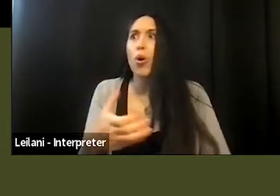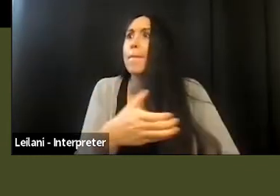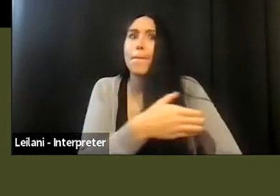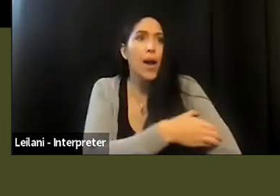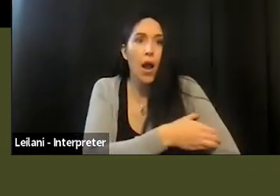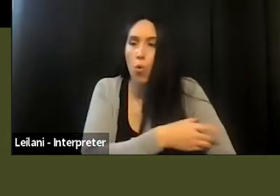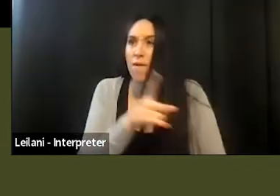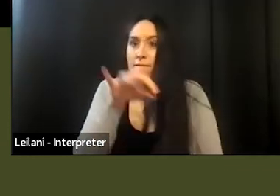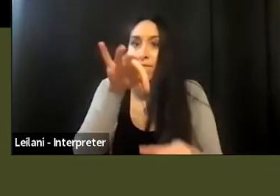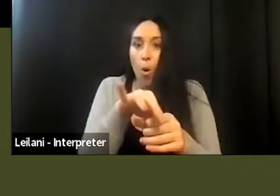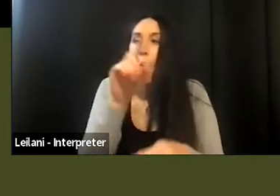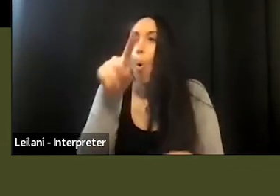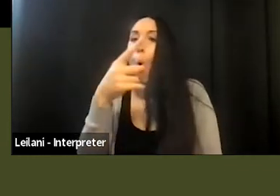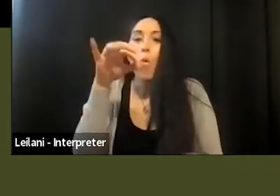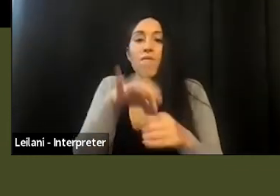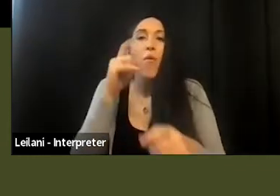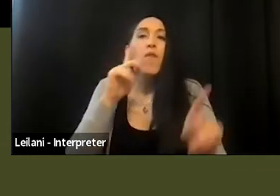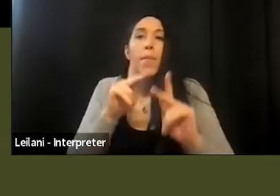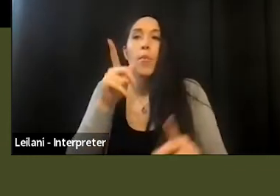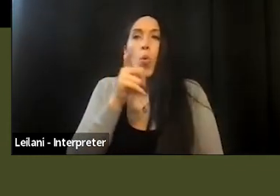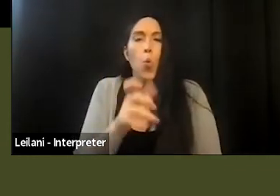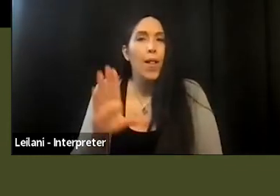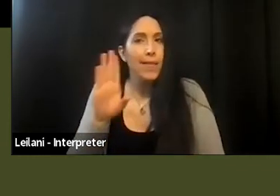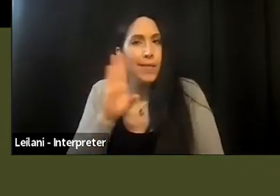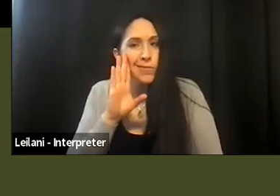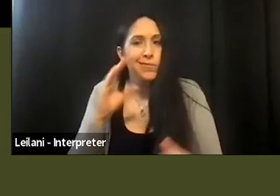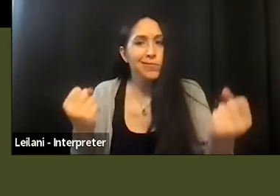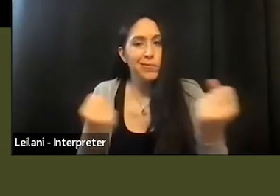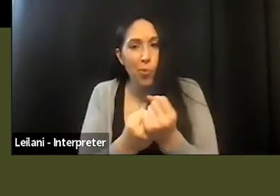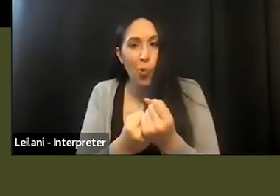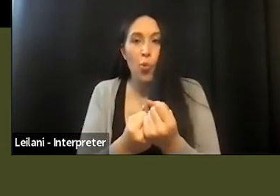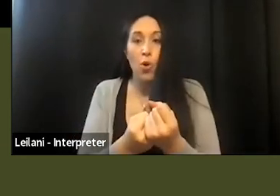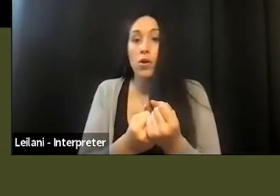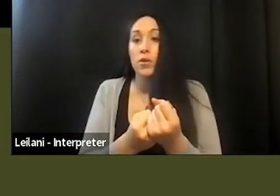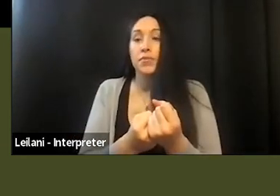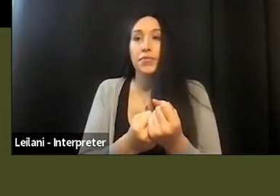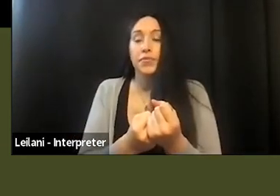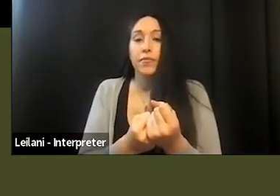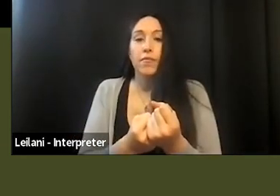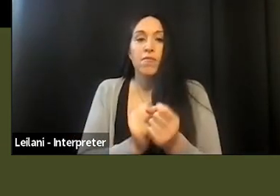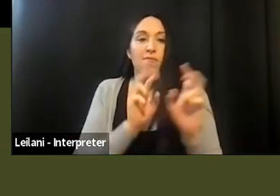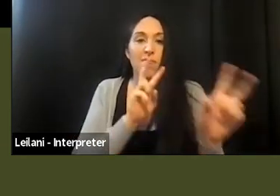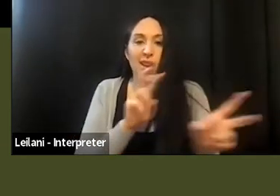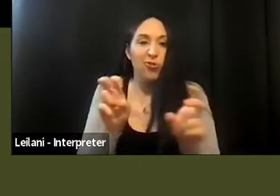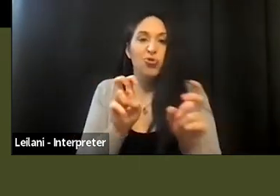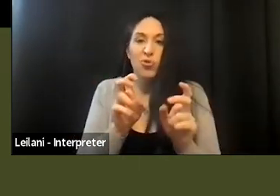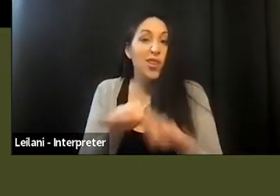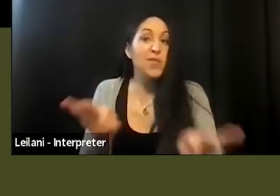that listen to you and support things and issues that are important to people with disabilities.